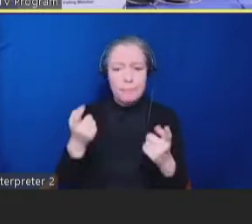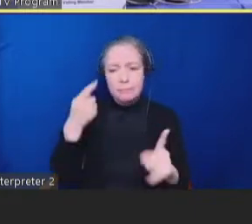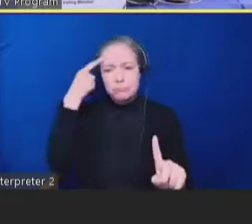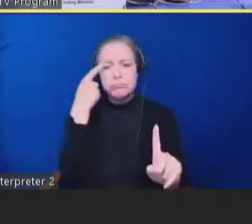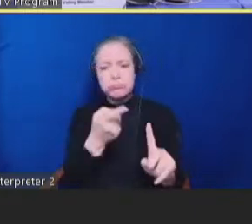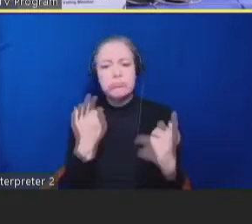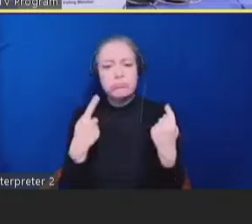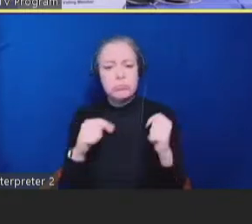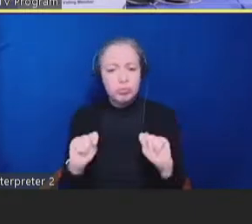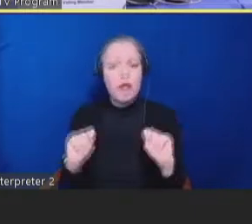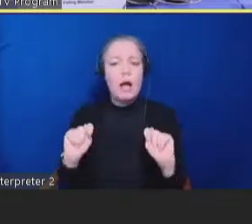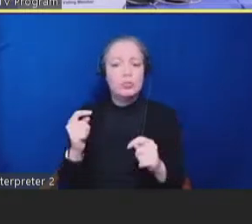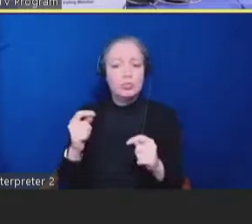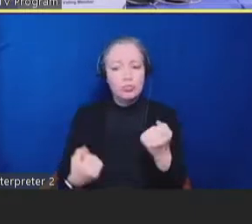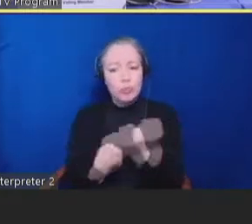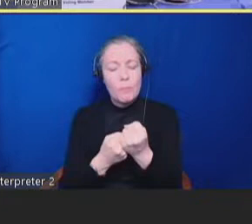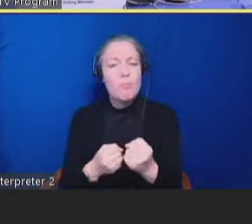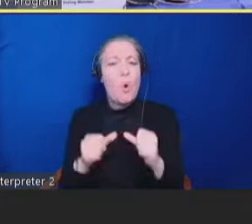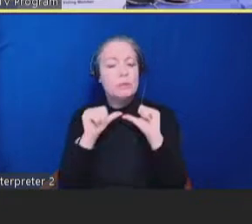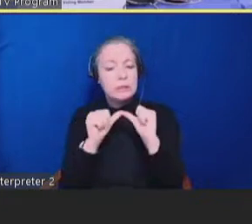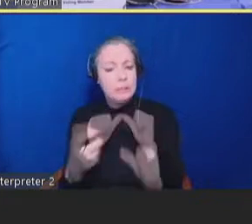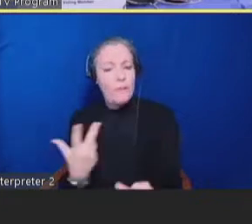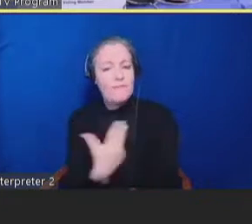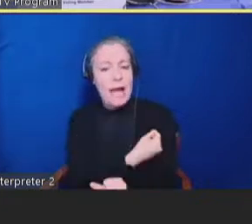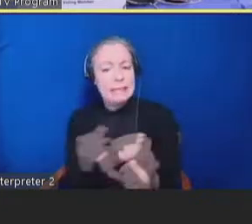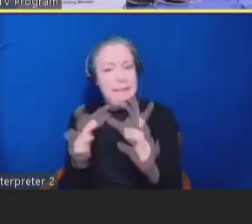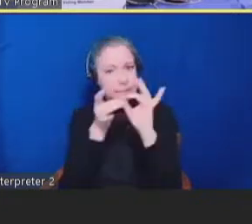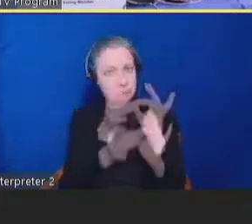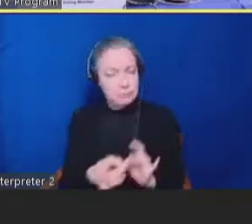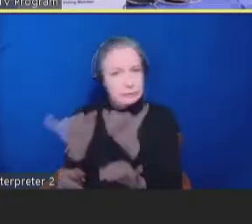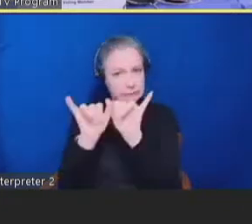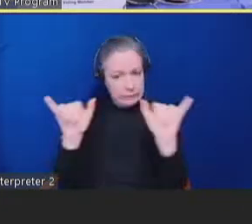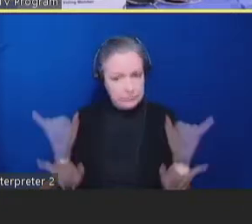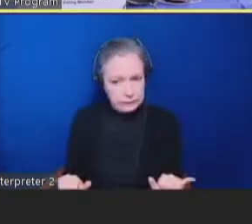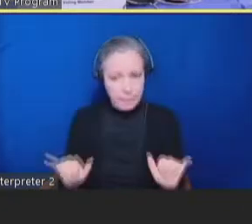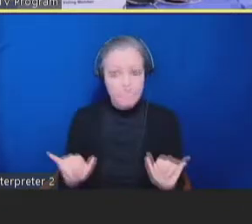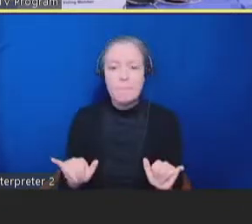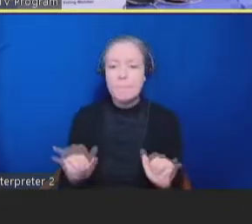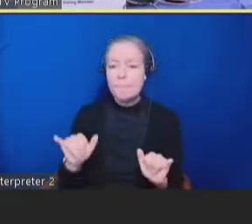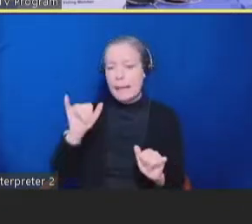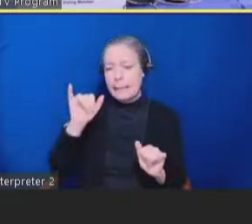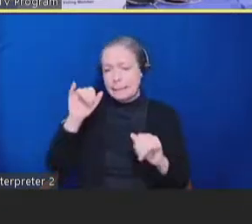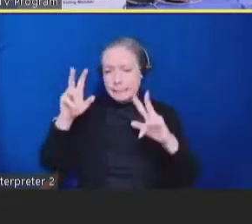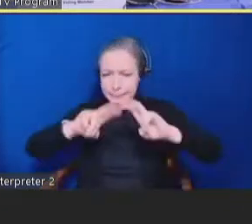examining and reimagining elements critical for vaccine development, deployment, and adoption.